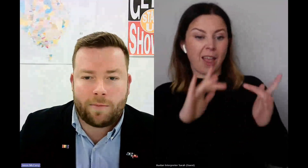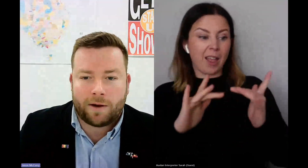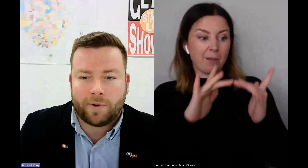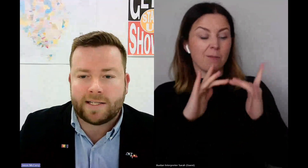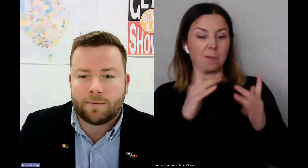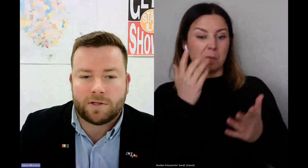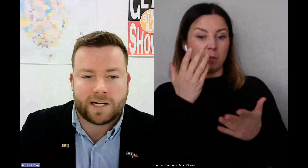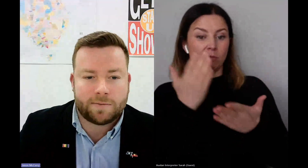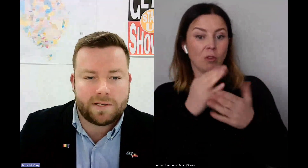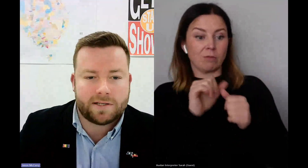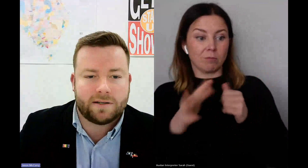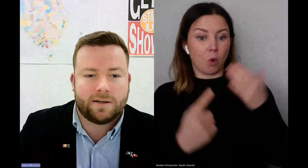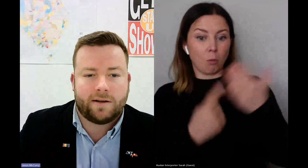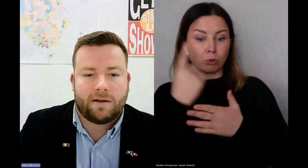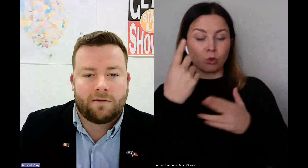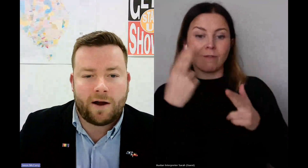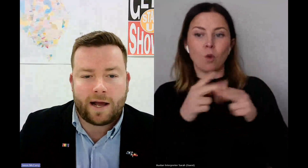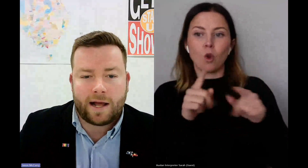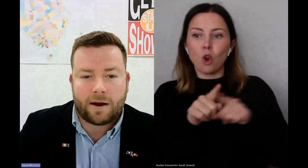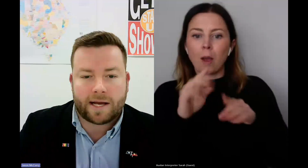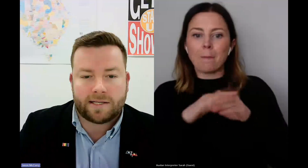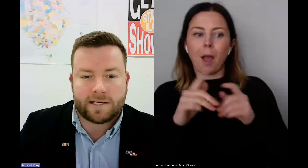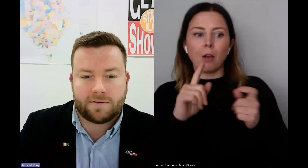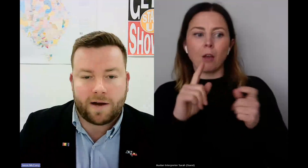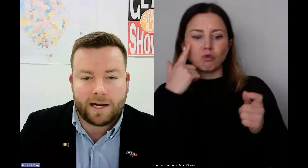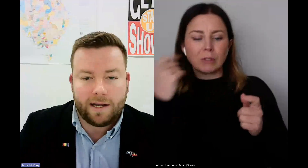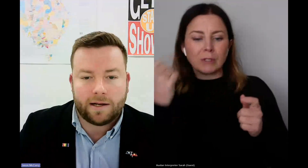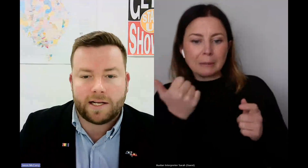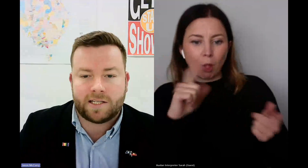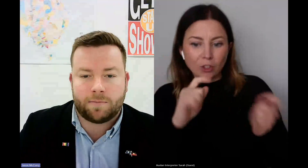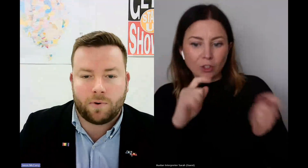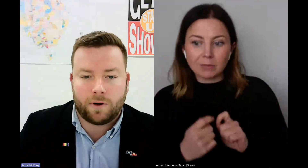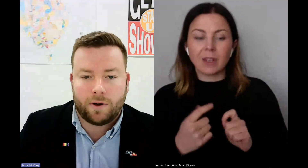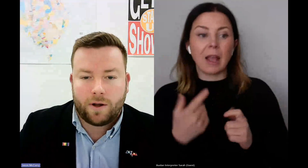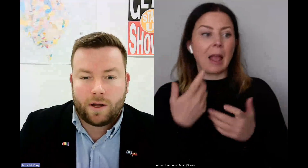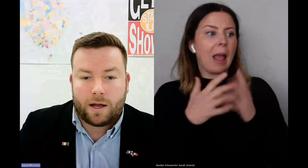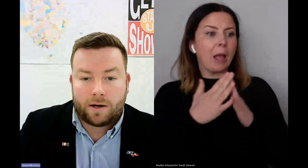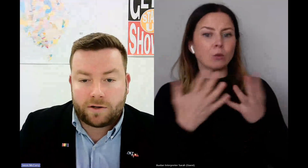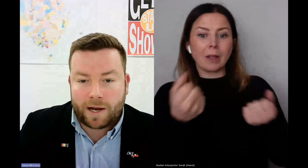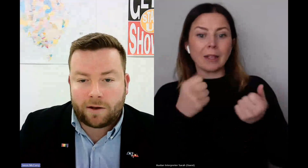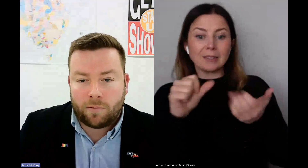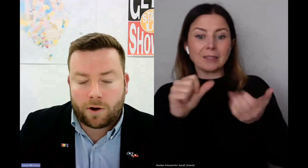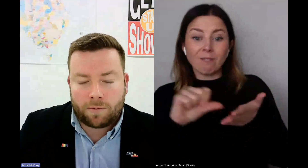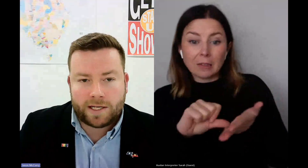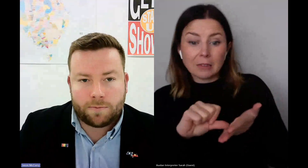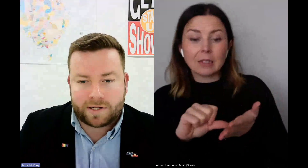learn about reasonable adjustments, find out how to access funding and support to make your workplace